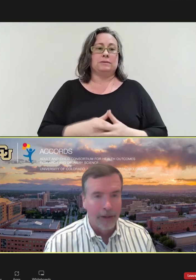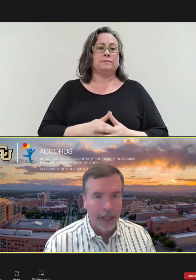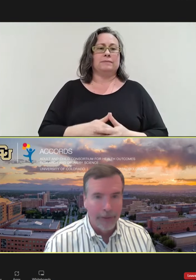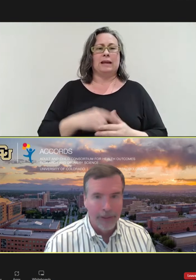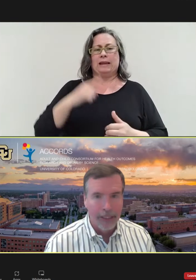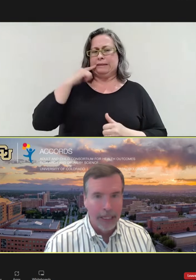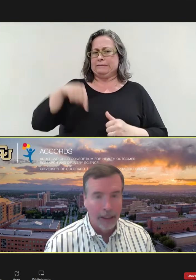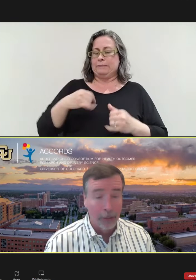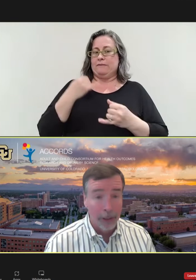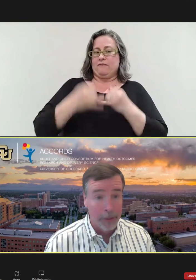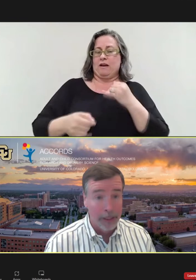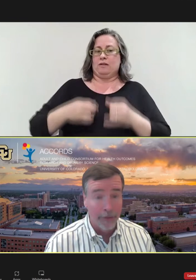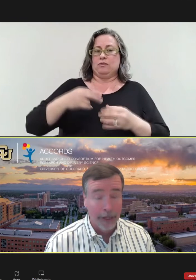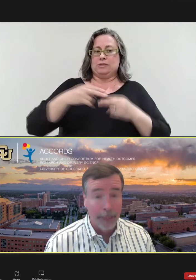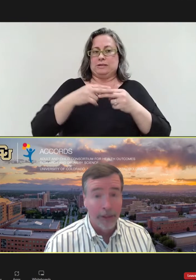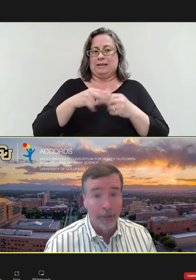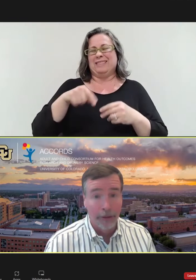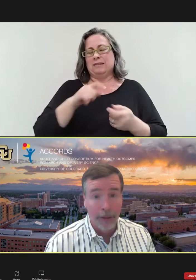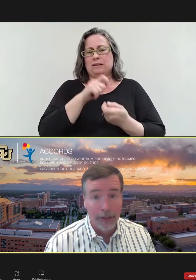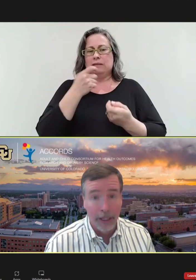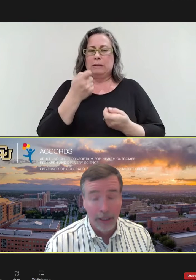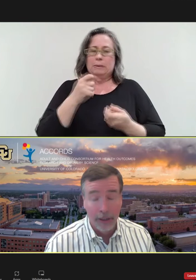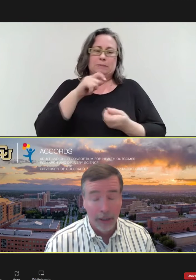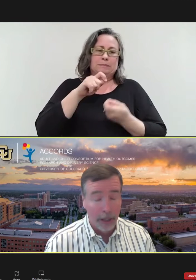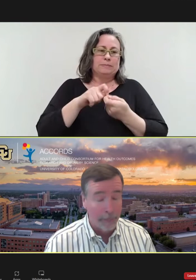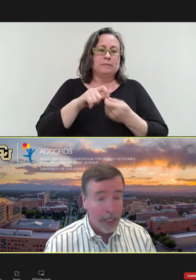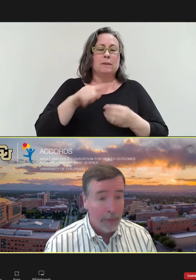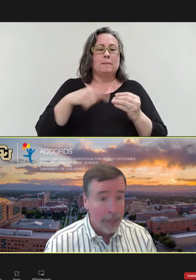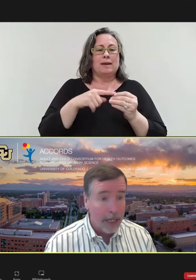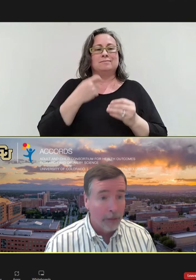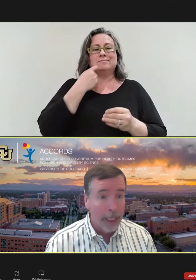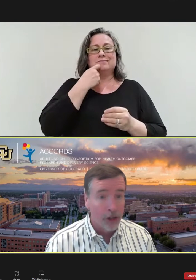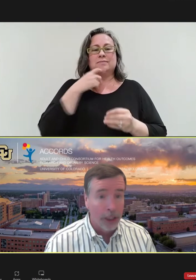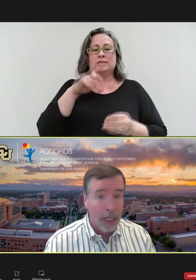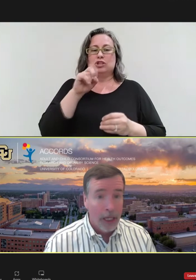slide. This is getting a little bit specific about some of the things Dr. Peacock mentioned.